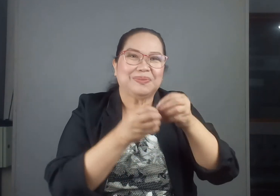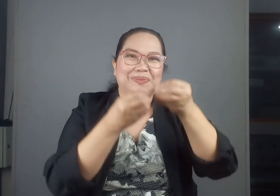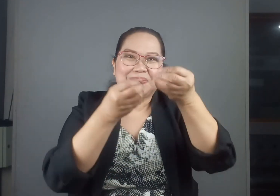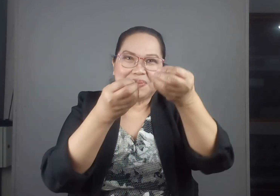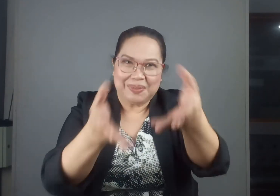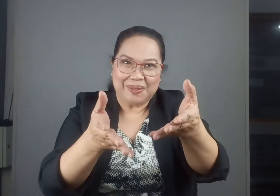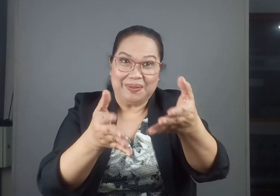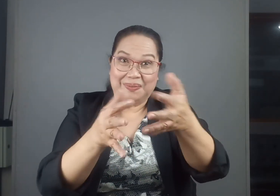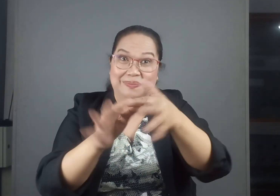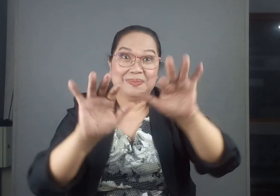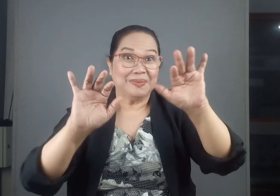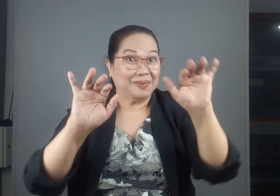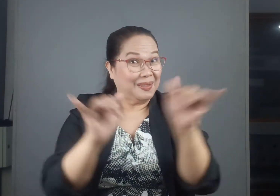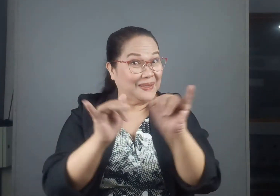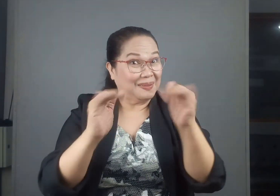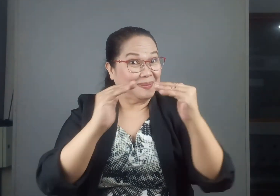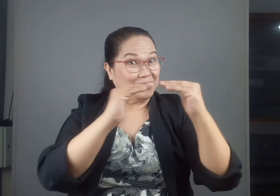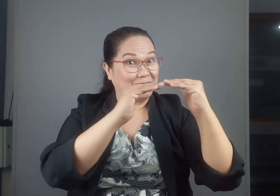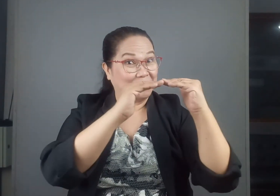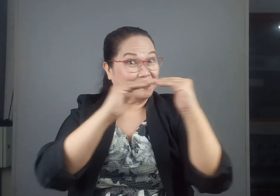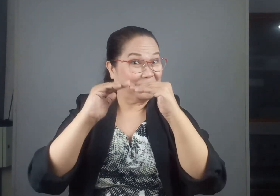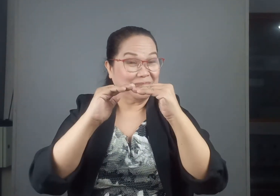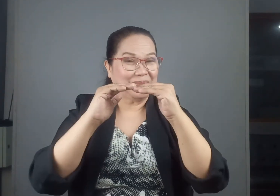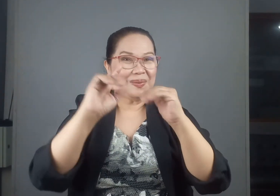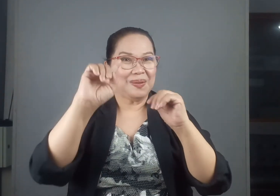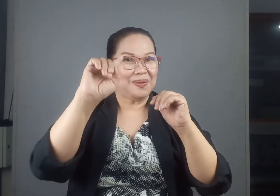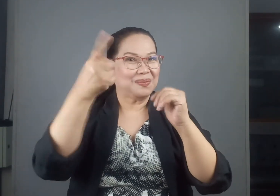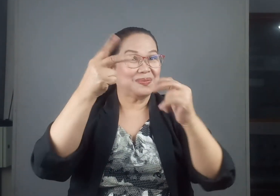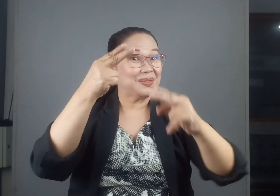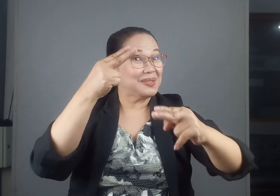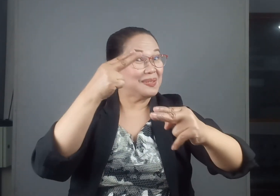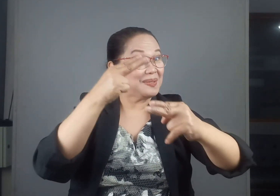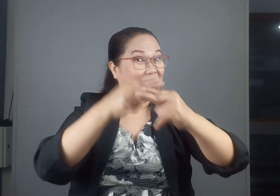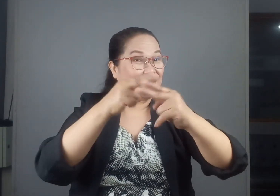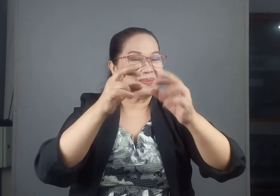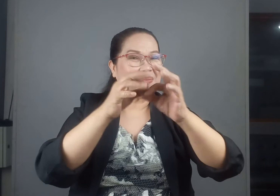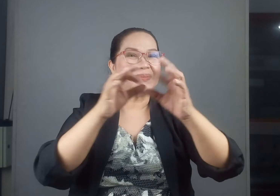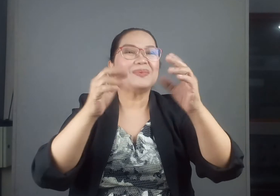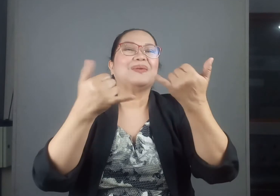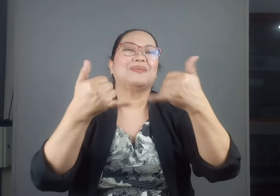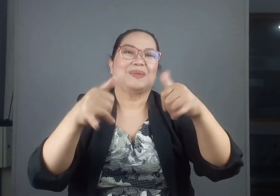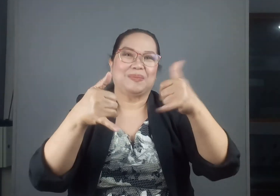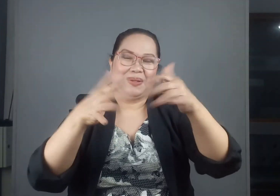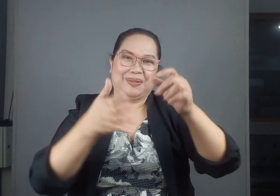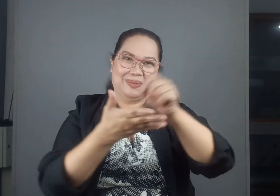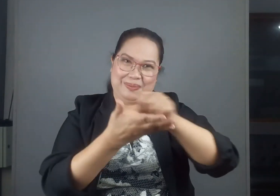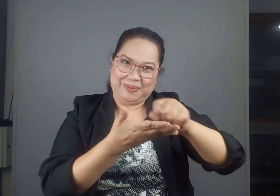In the spirit of fairness, only the first names of the players will be written down.